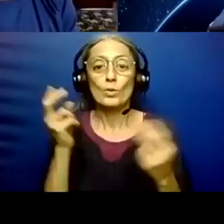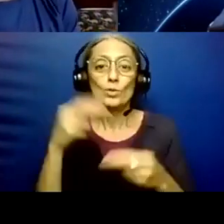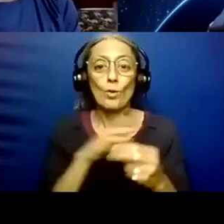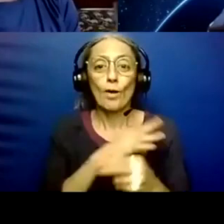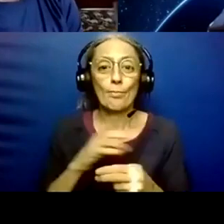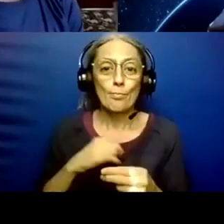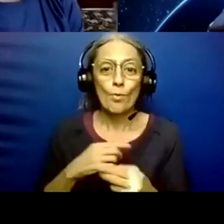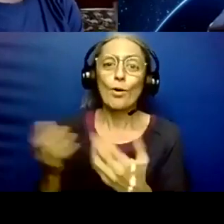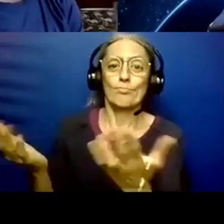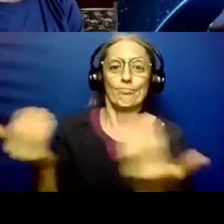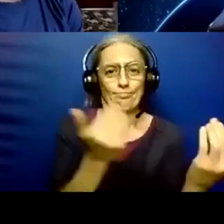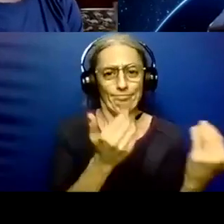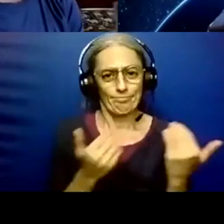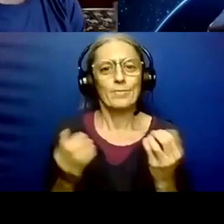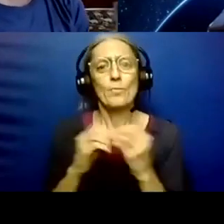Don't let people feel like they're being tokens.